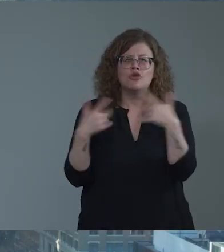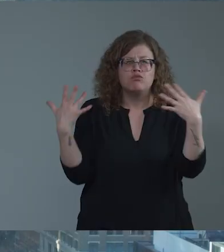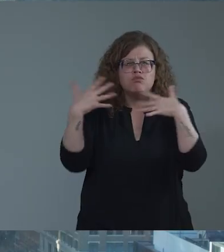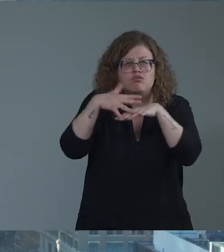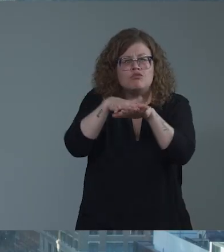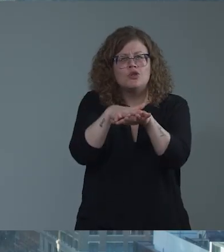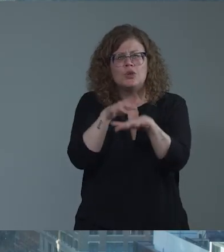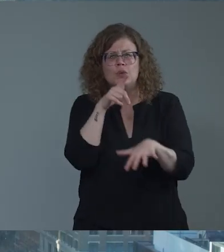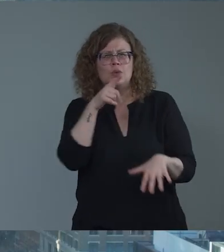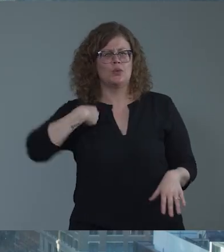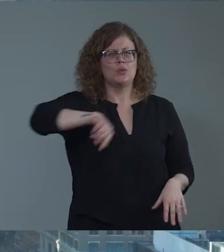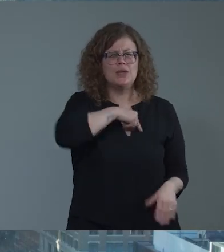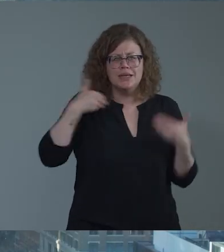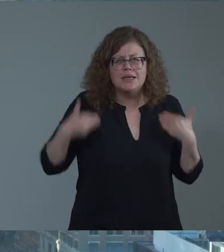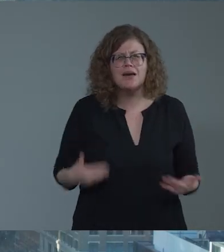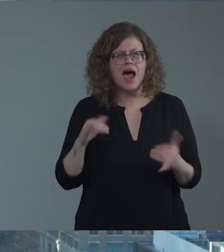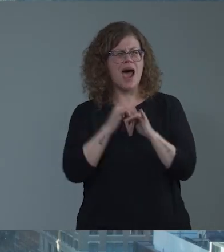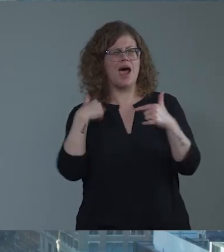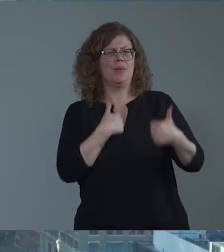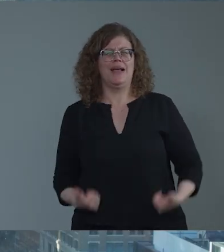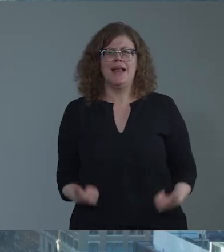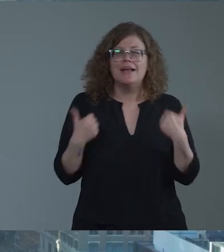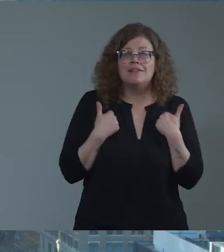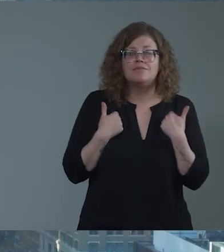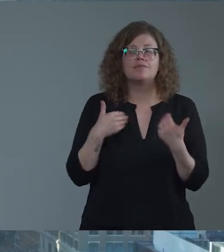because we get the great honor and privilege of being surrounded